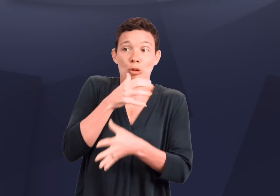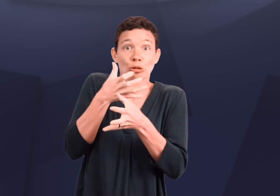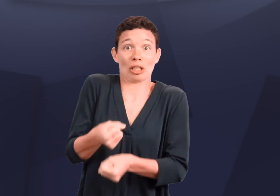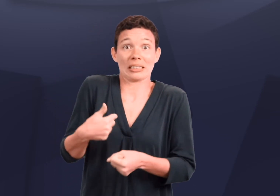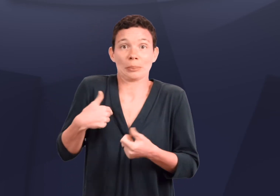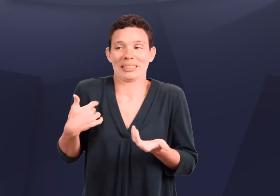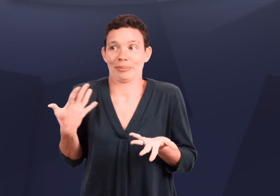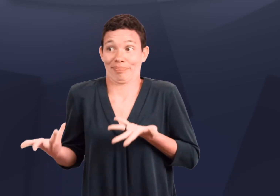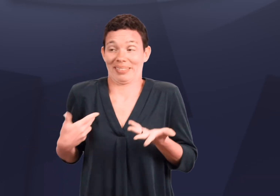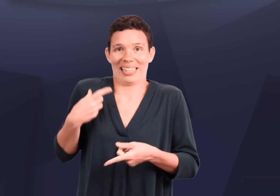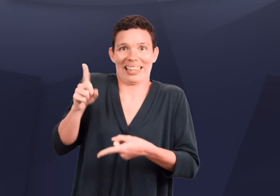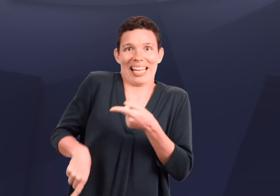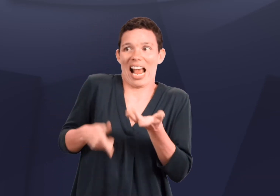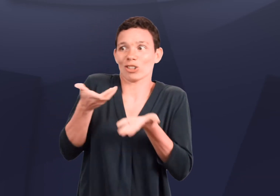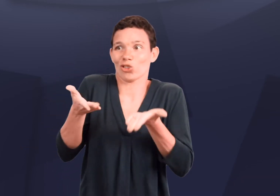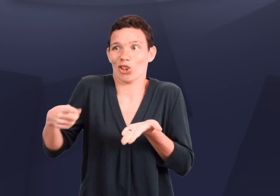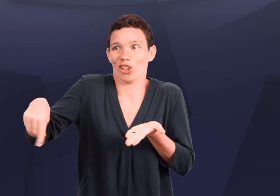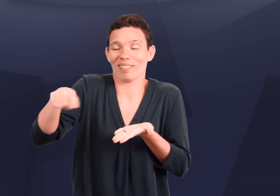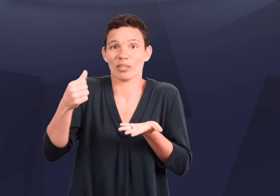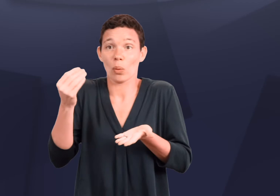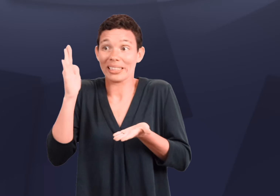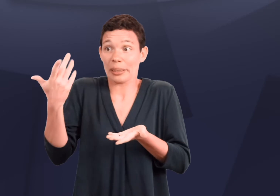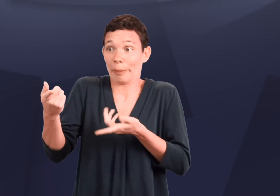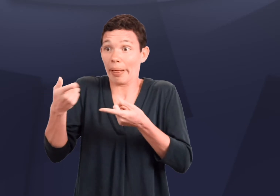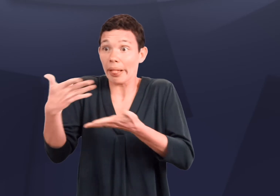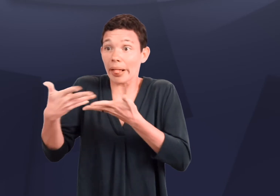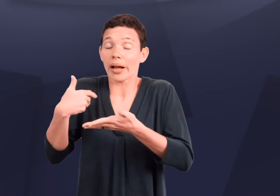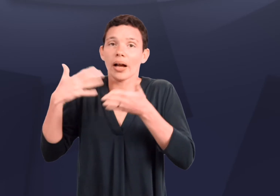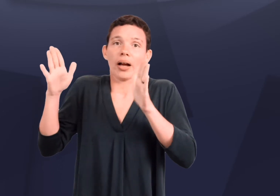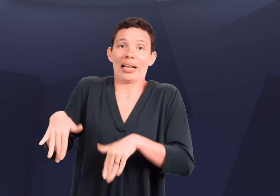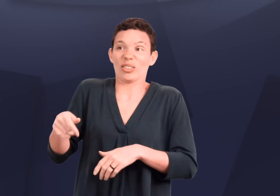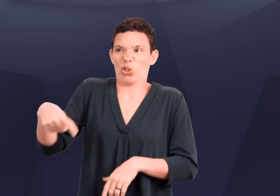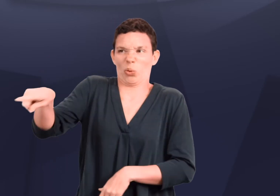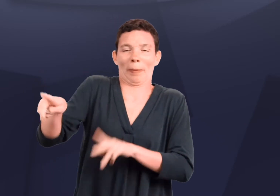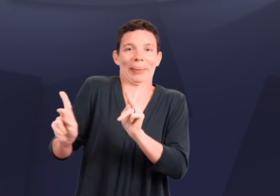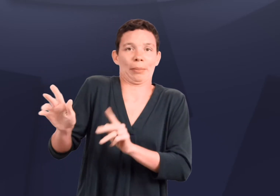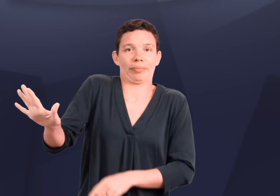Or, you people seem to not trust me, so I'm not able to engage with those people.